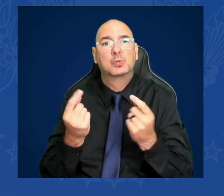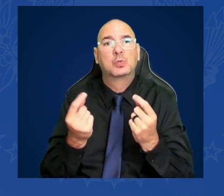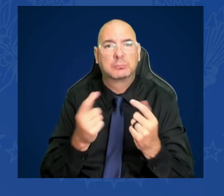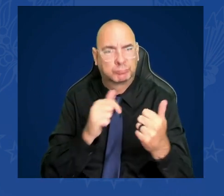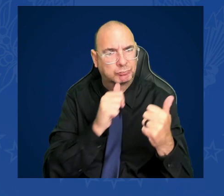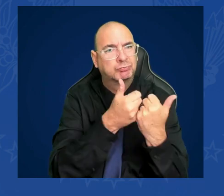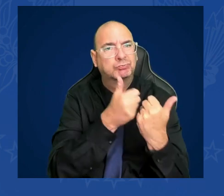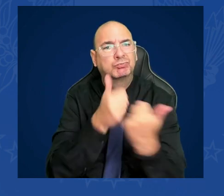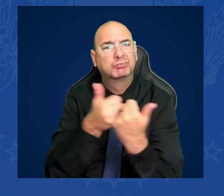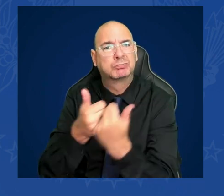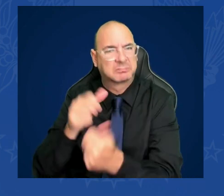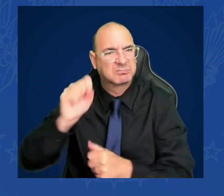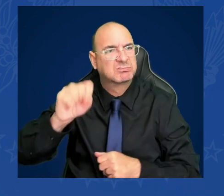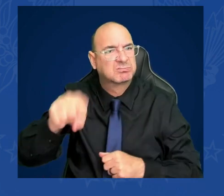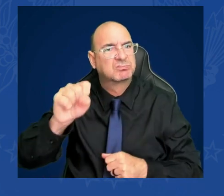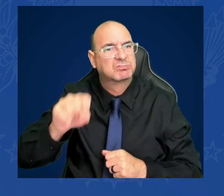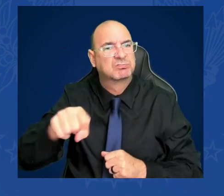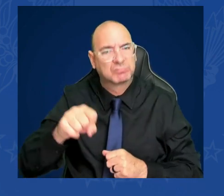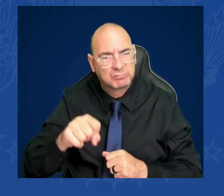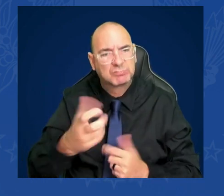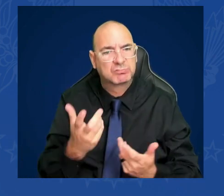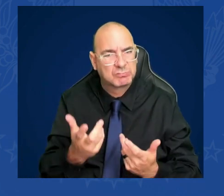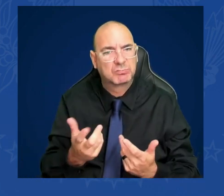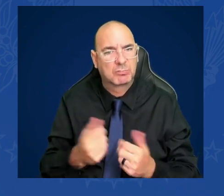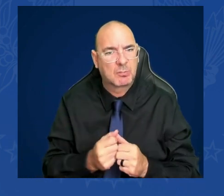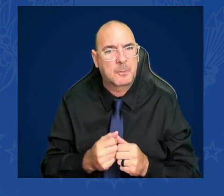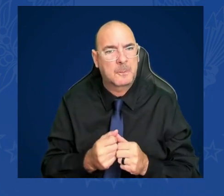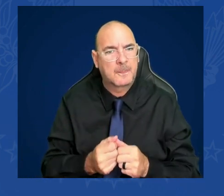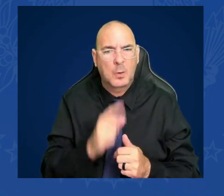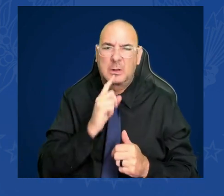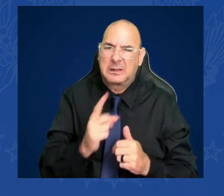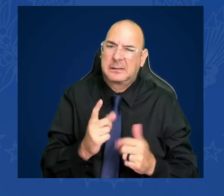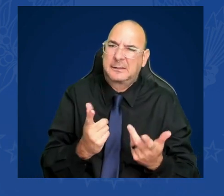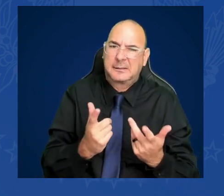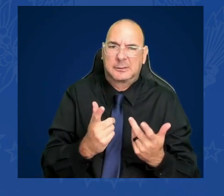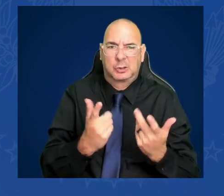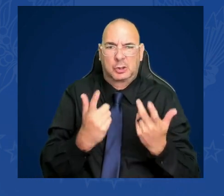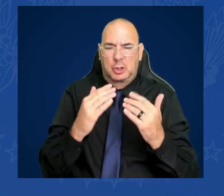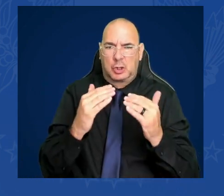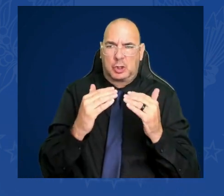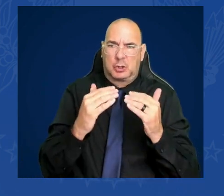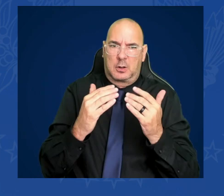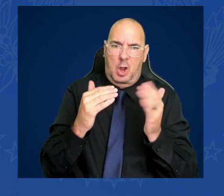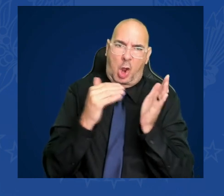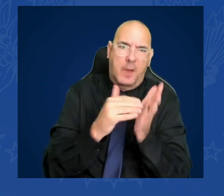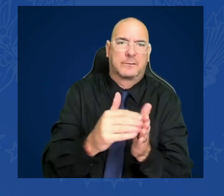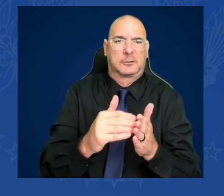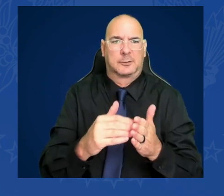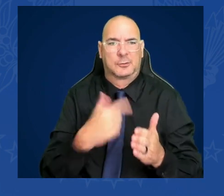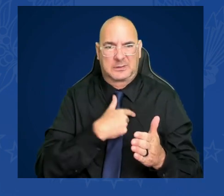And far too often, I will share with you, I think we have taken it for granted.